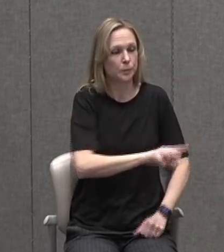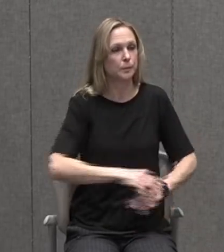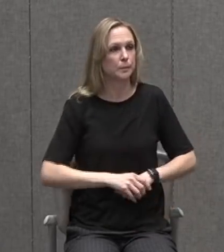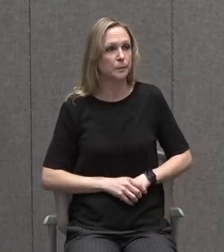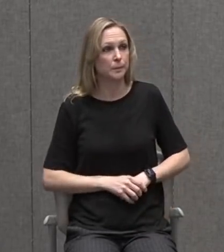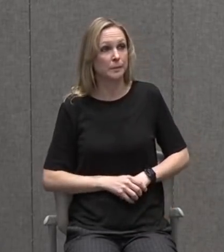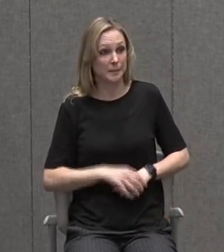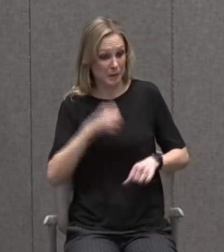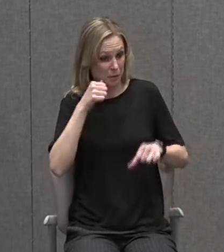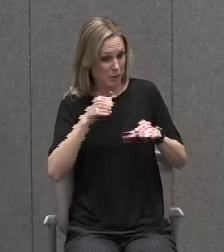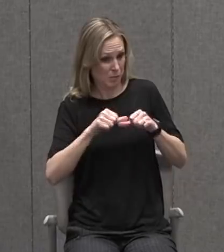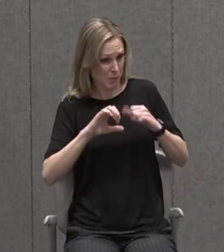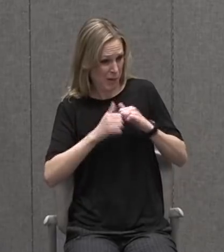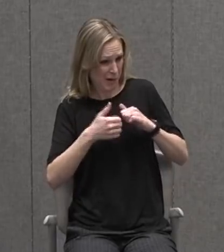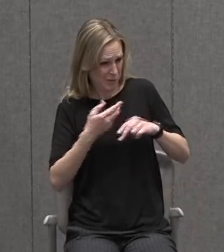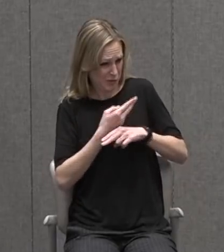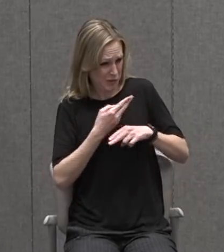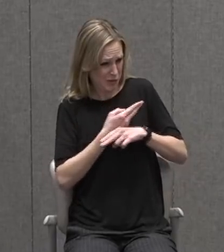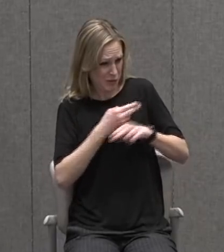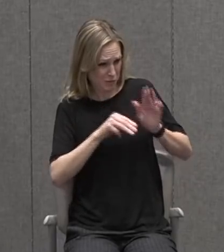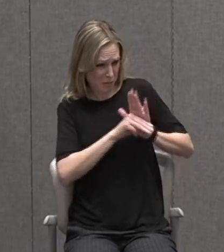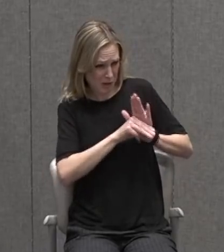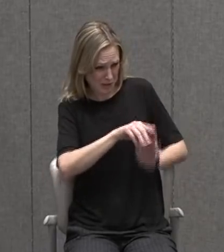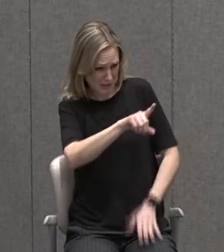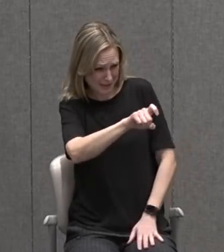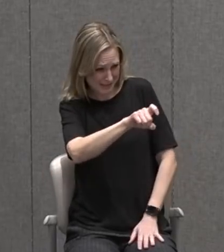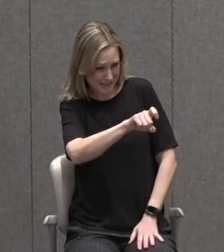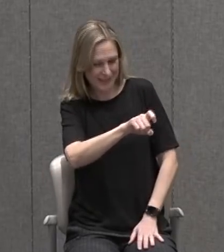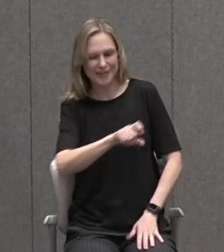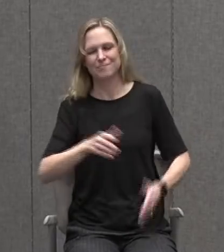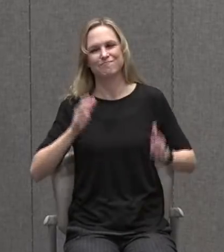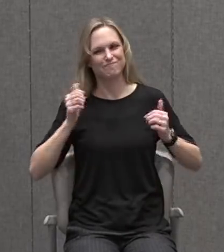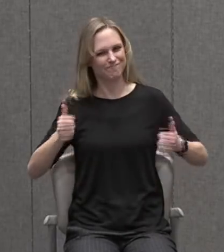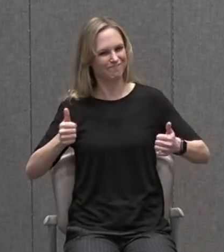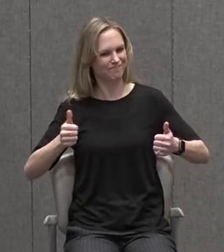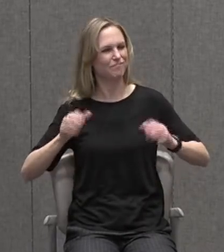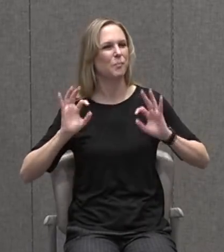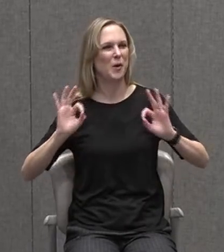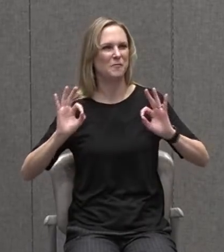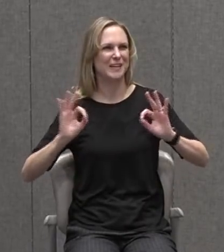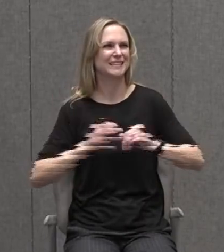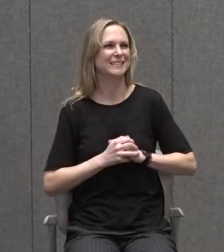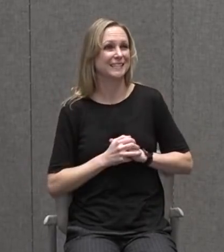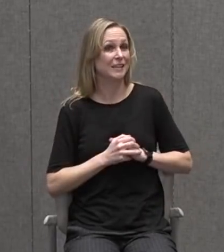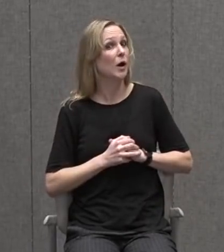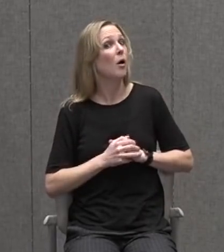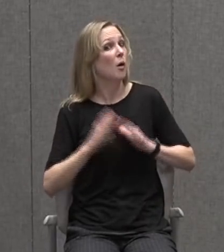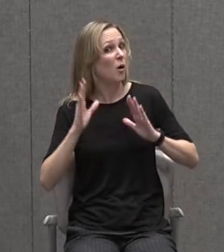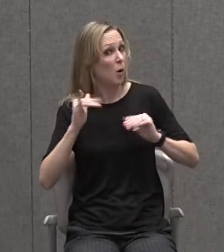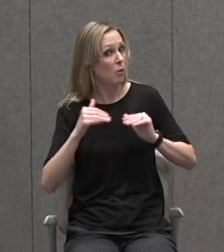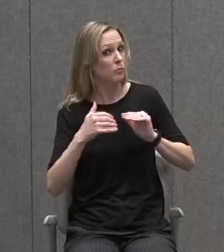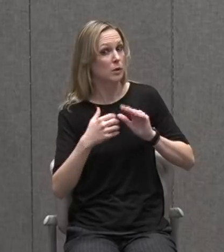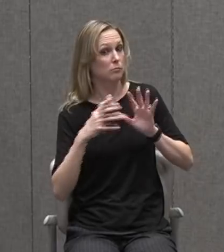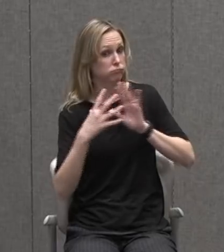Do you guys remember how to use this area model? All right, perfect. So hopefully you're doing this with me.